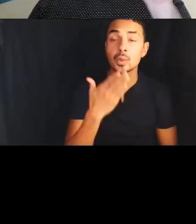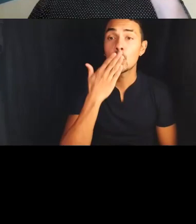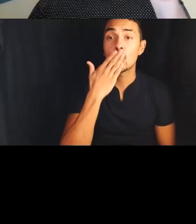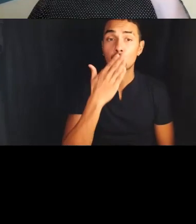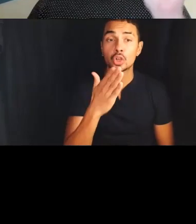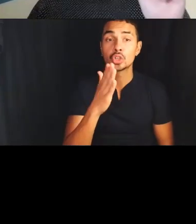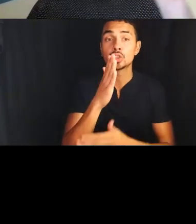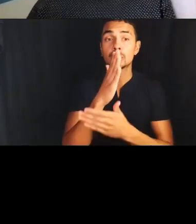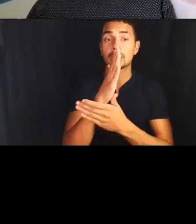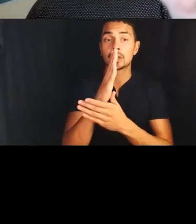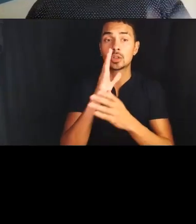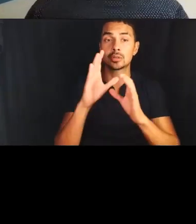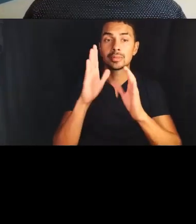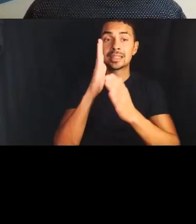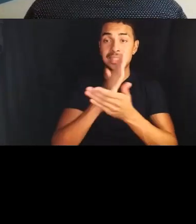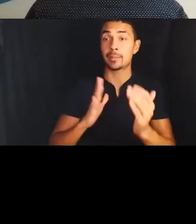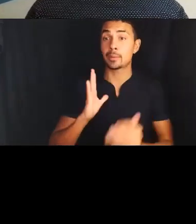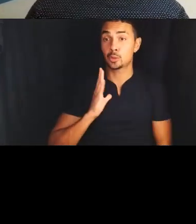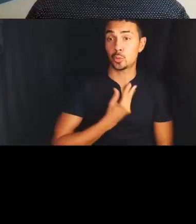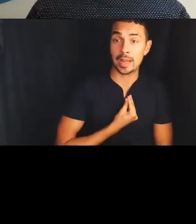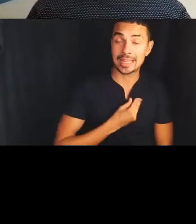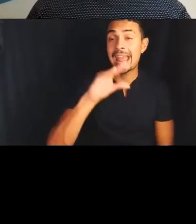that they were trans and nonbinary.